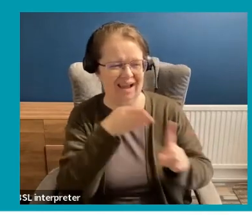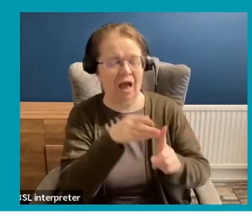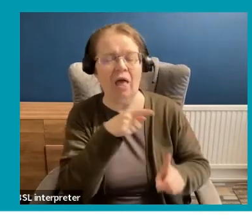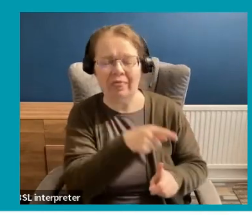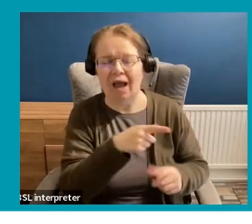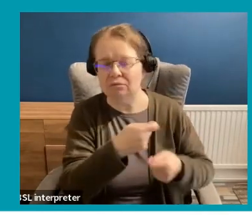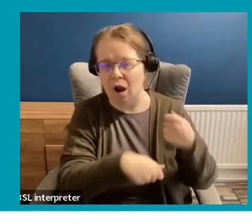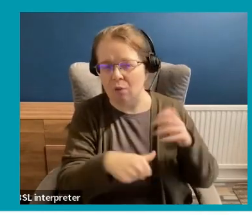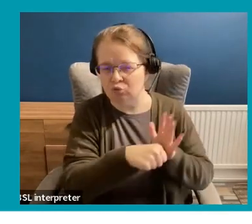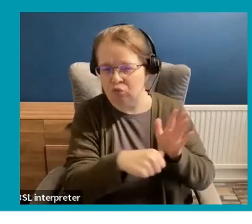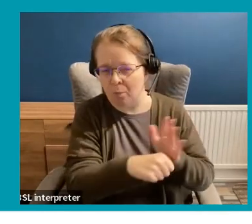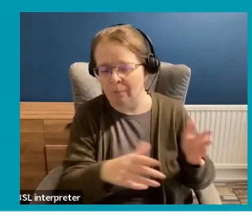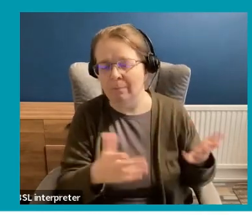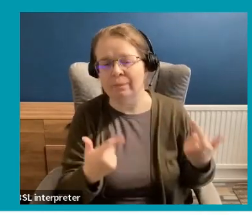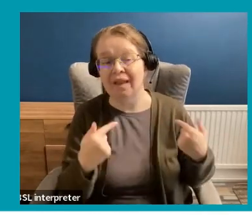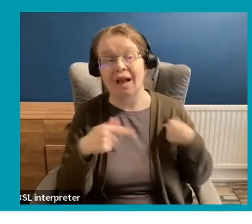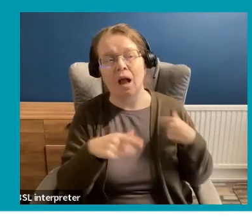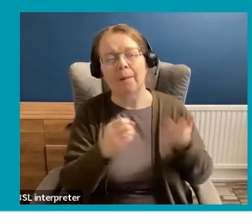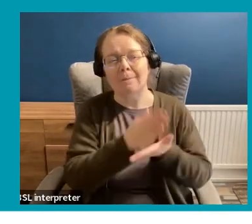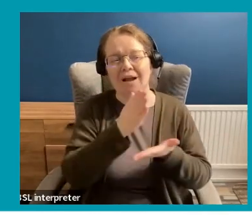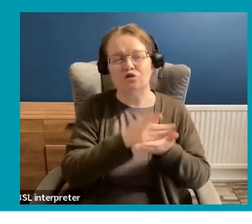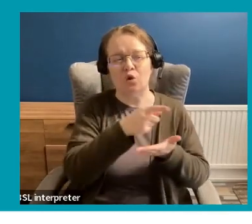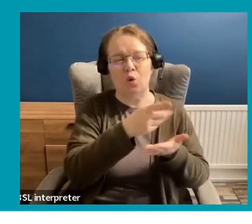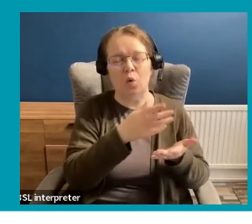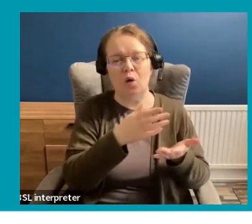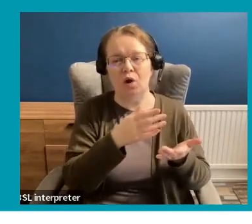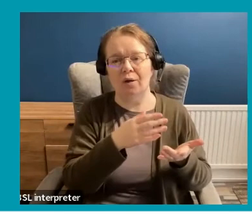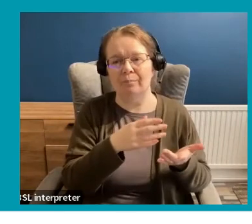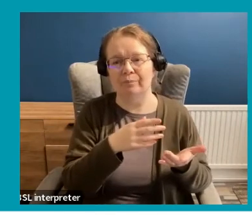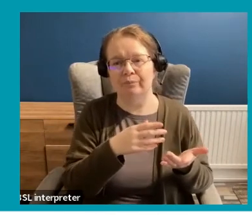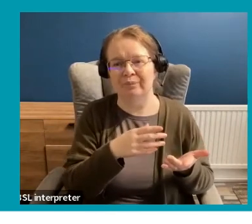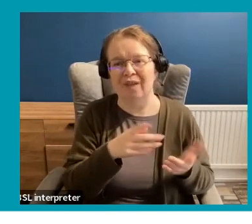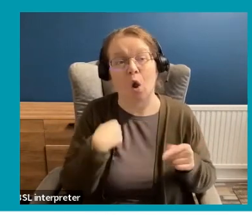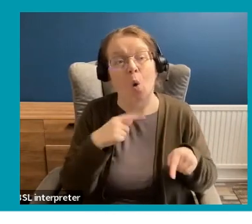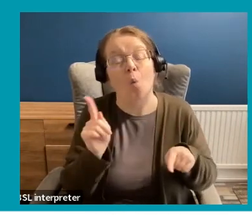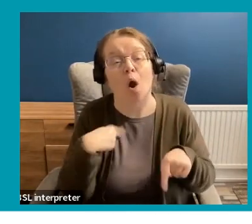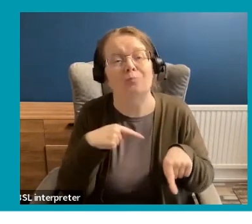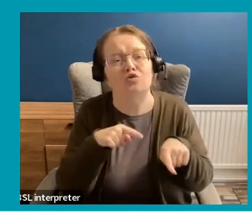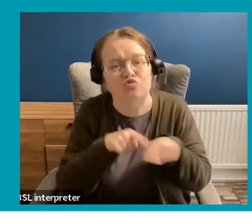I think for me it's about making sure people know what I'm trying to do is make things